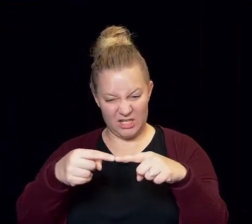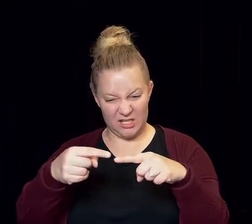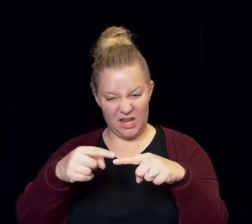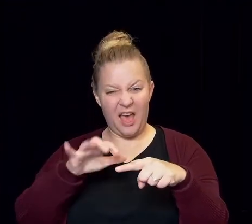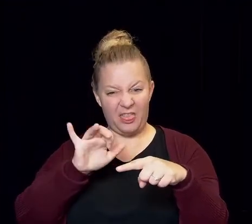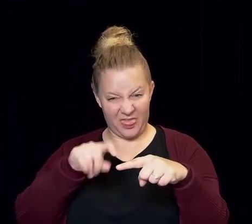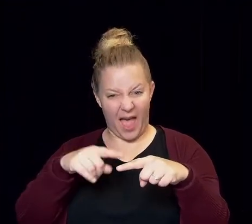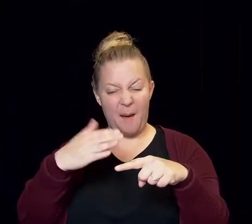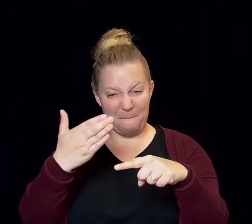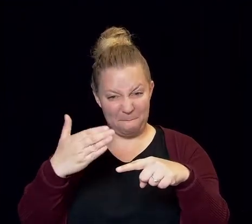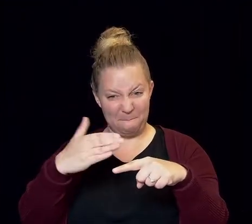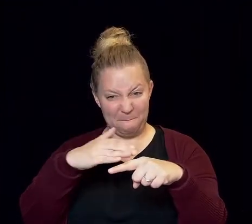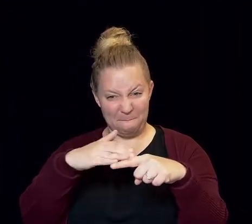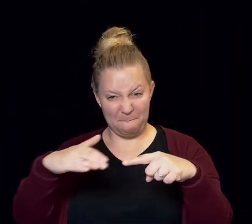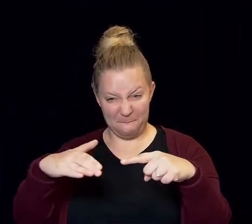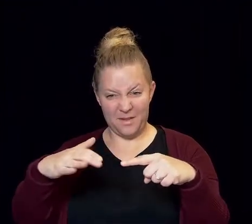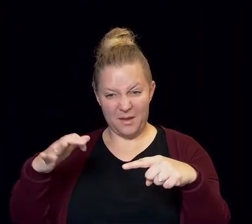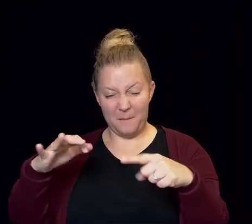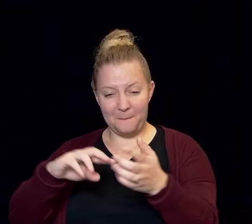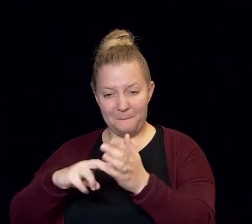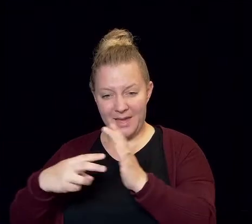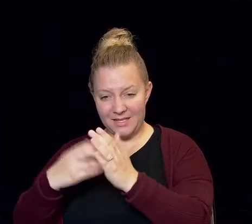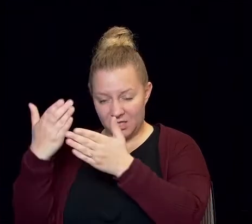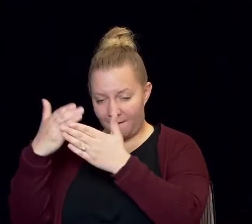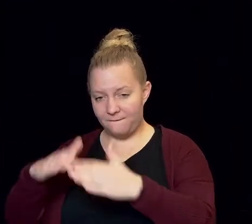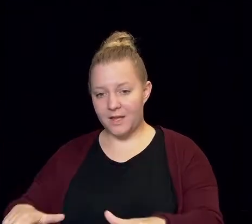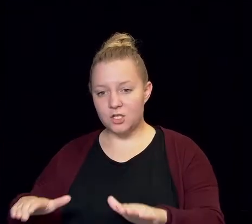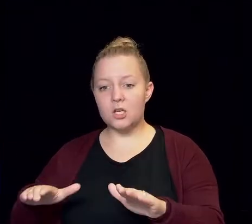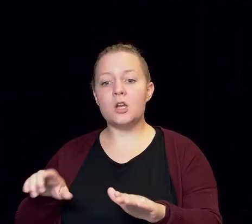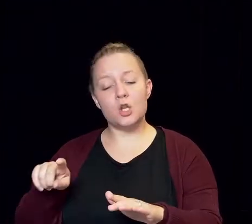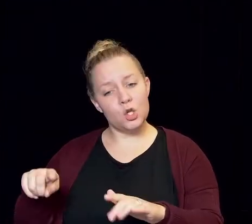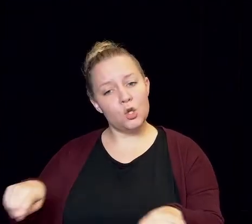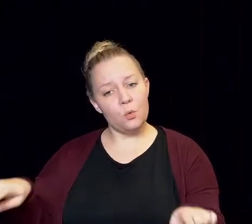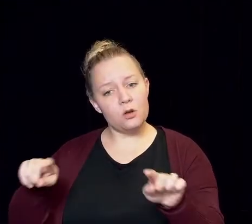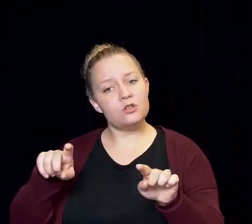a lot of dividing with fractions which you guys should be able to be comfortable with, no problem.